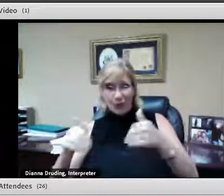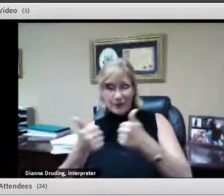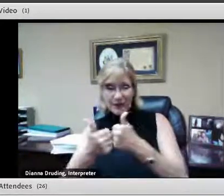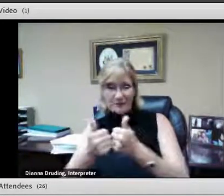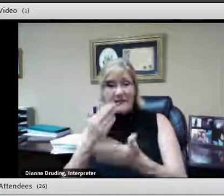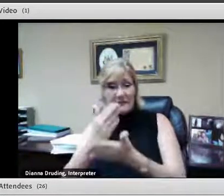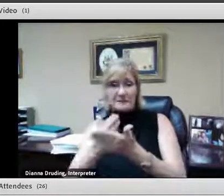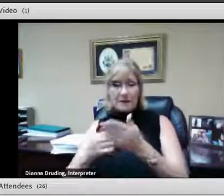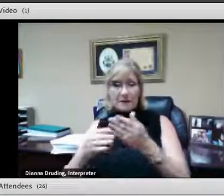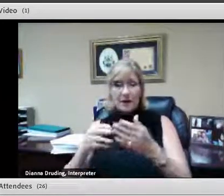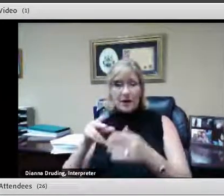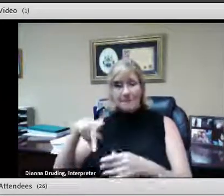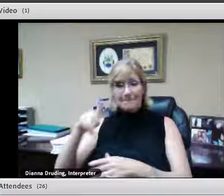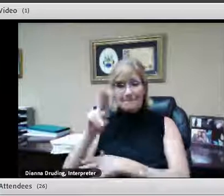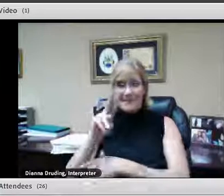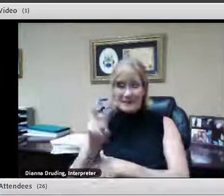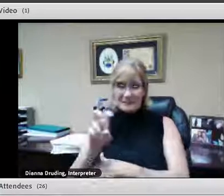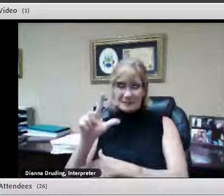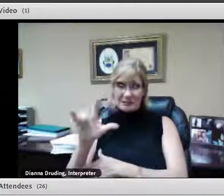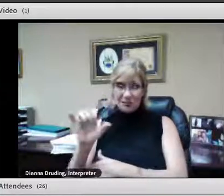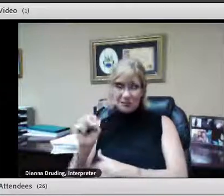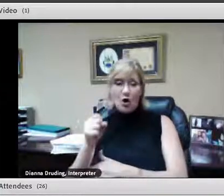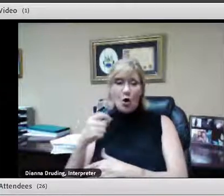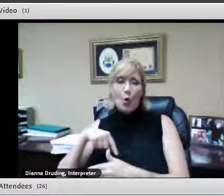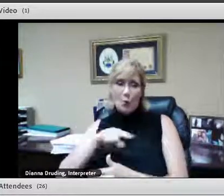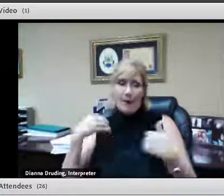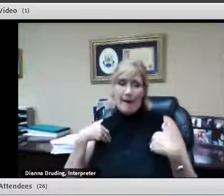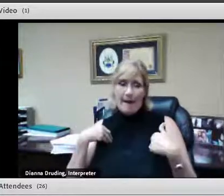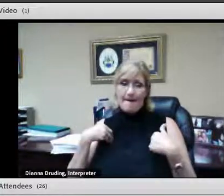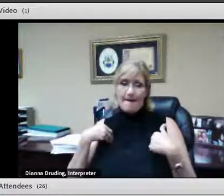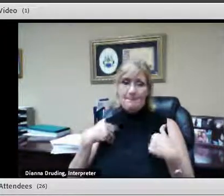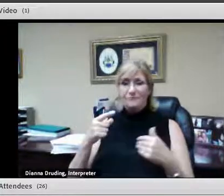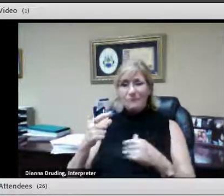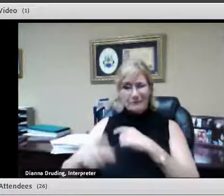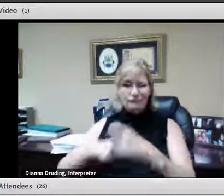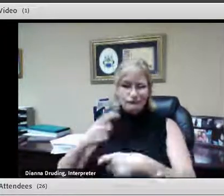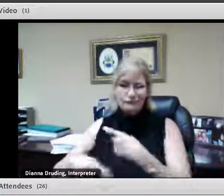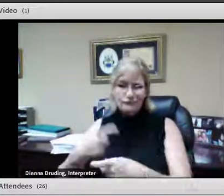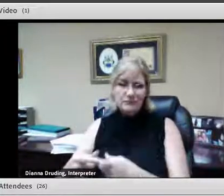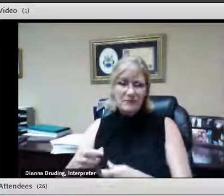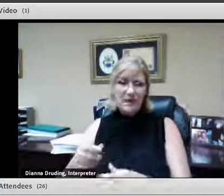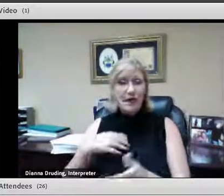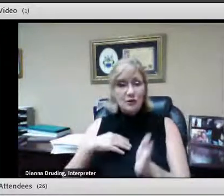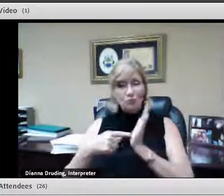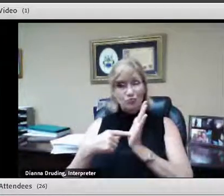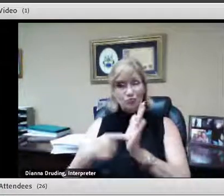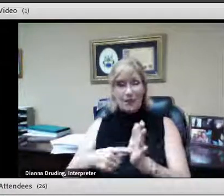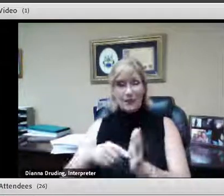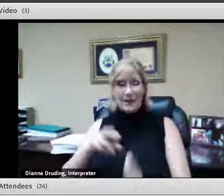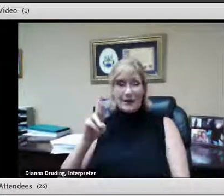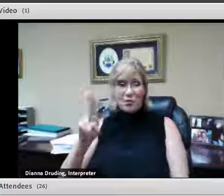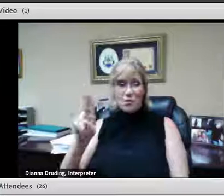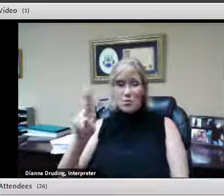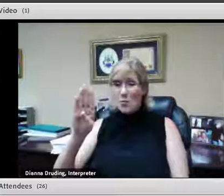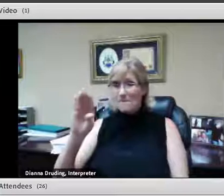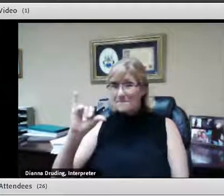We actually have a rotation that we call puzzles and games, and, you know, we give kids time to work on things like Rubik's Cubes and wood puzzles and jigsaw puzzles and logic puzzles,